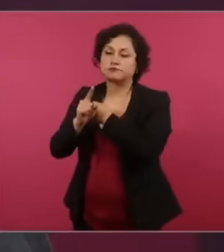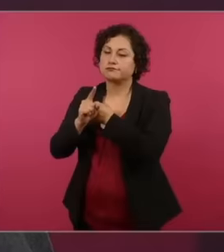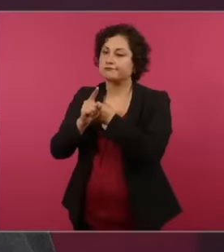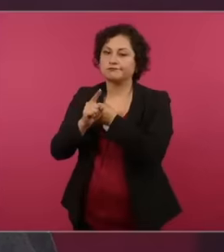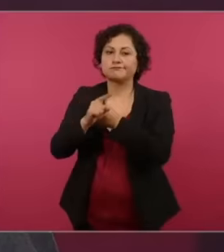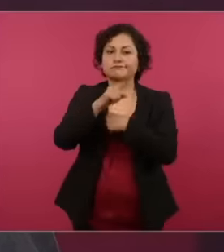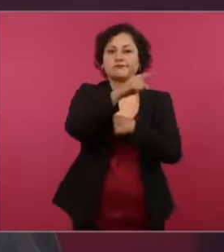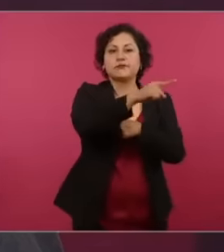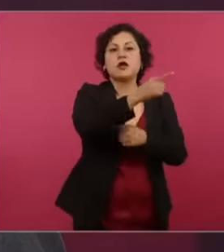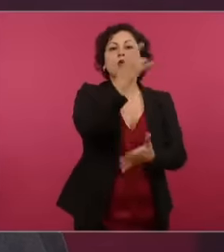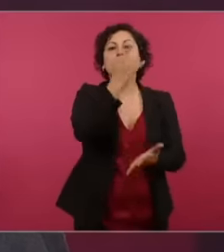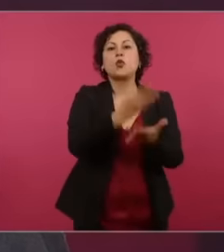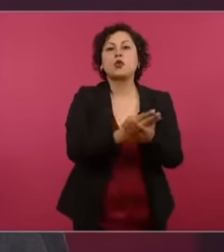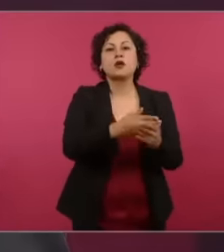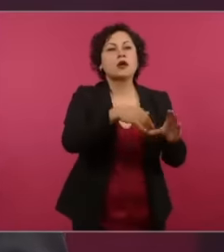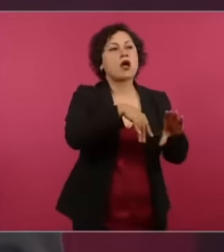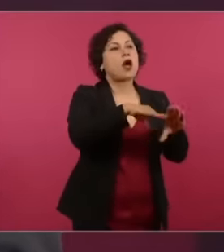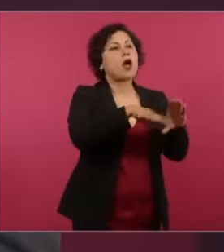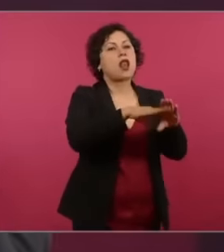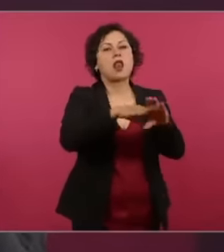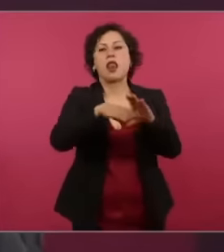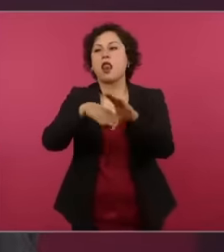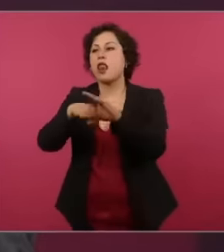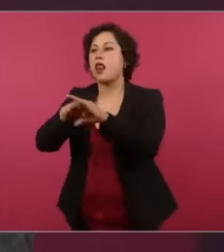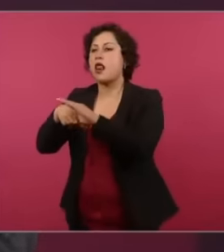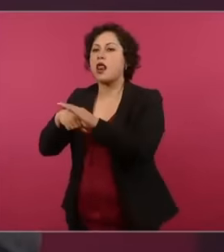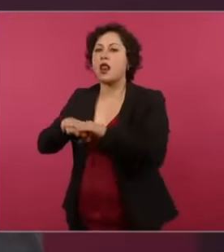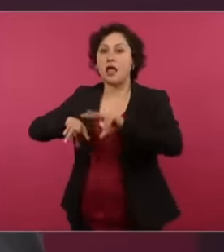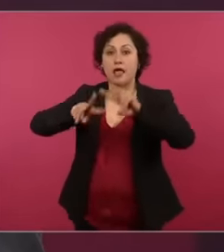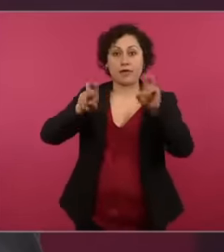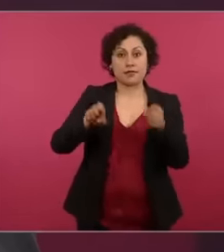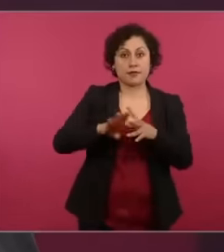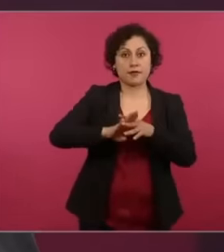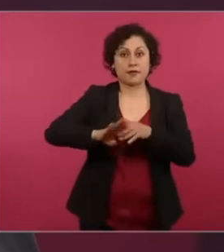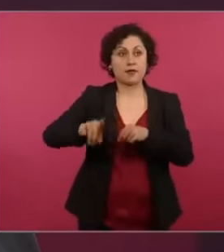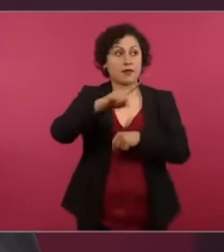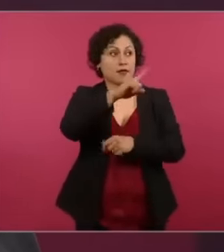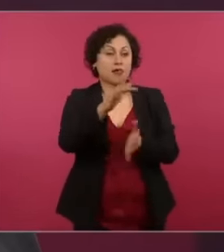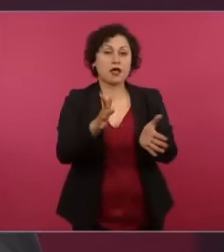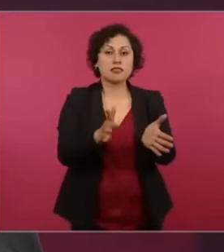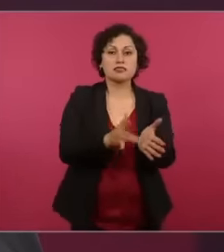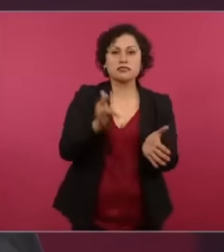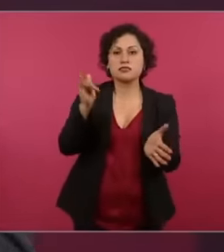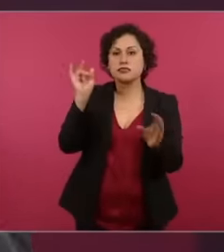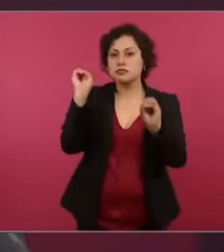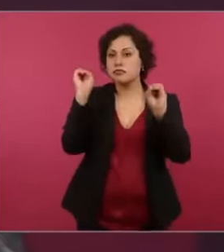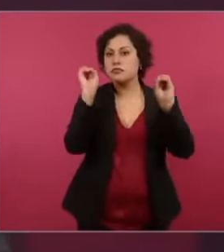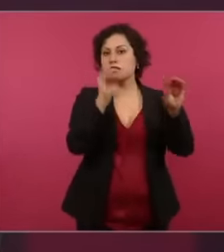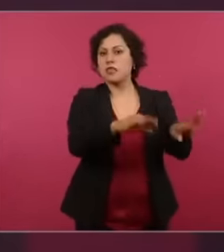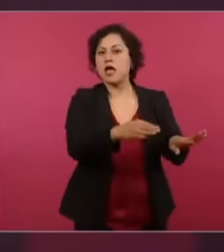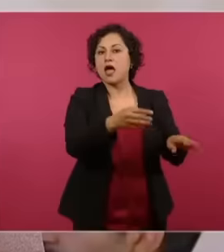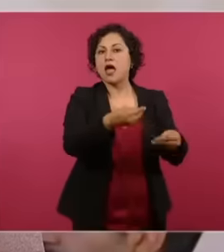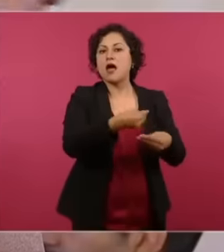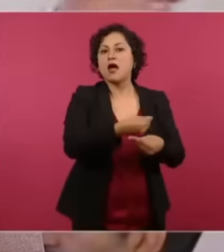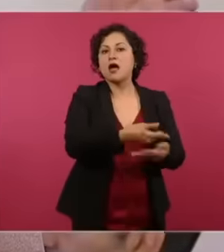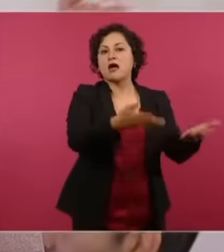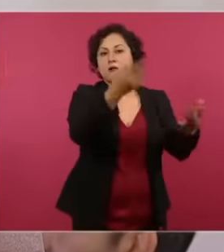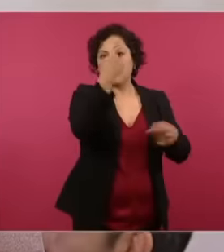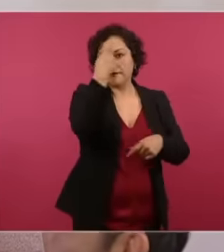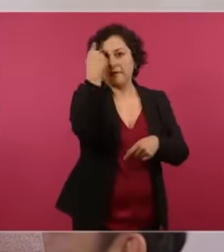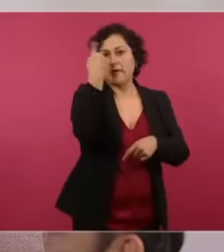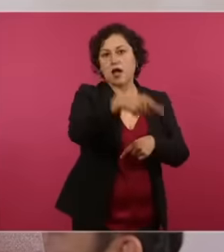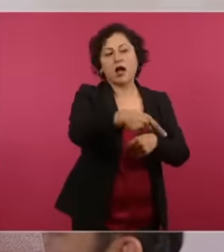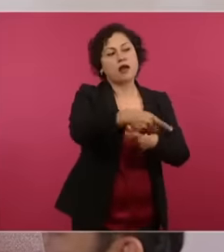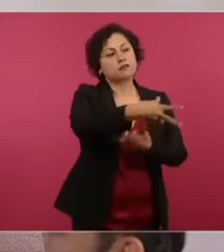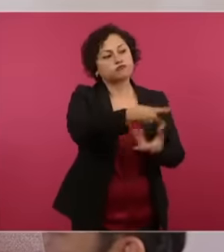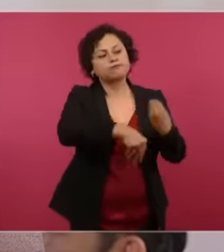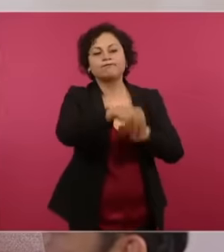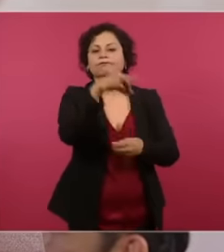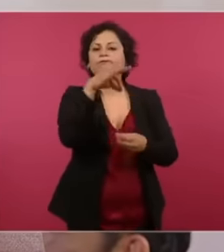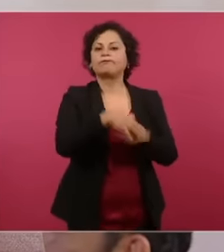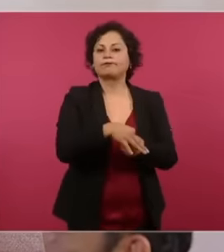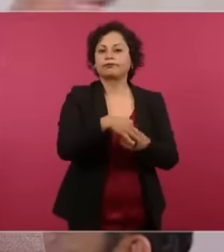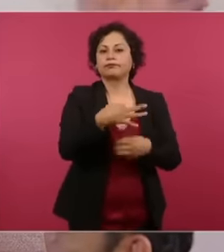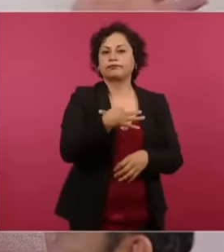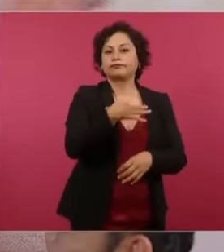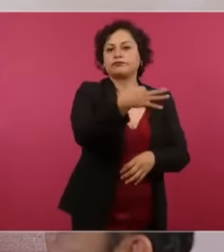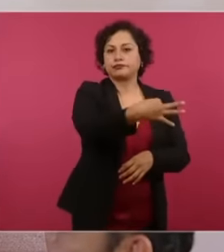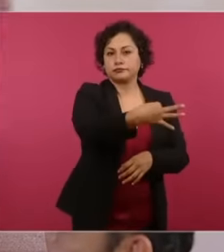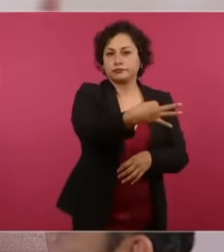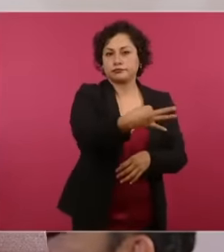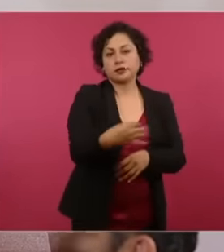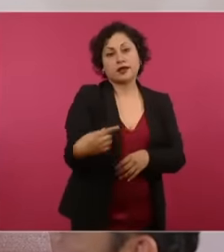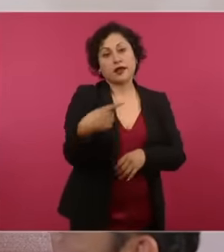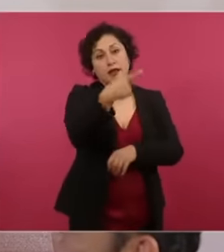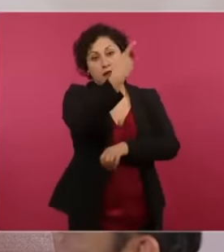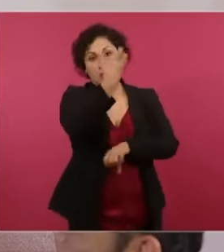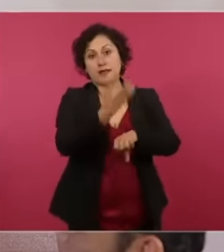to use the immigration issue. for electoral purposes and since there are now elections some